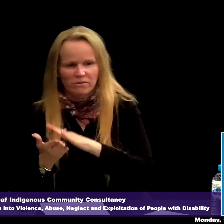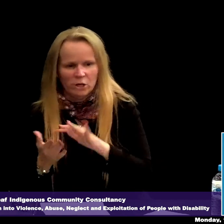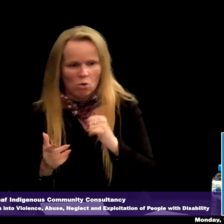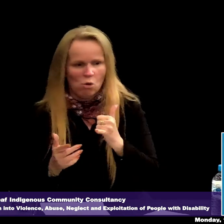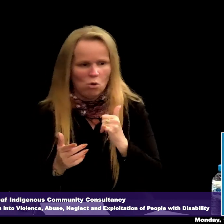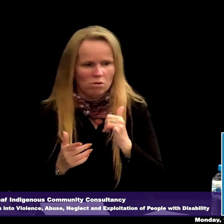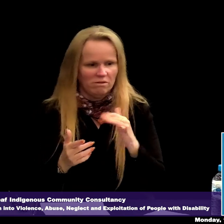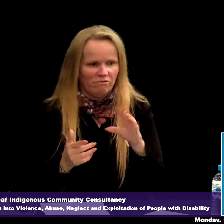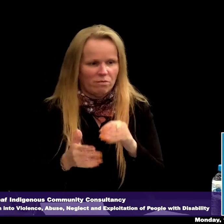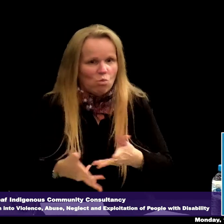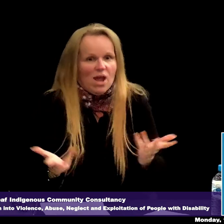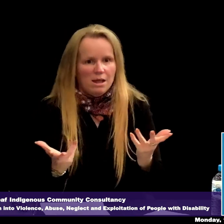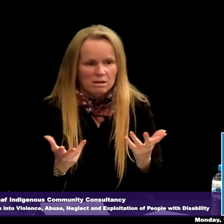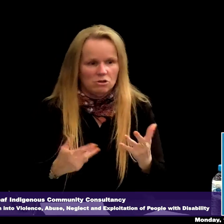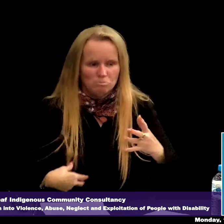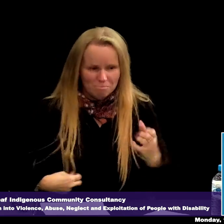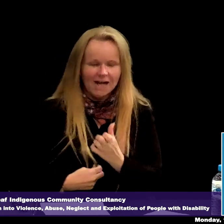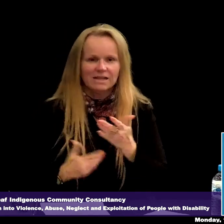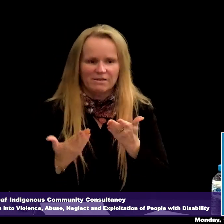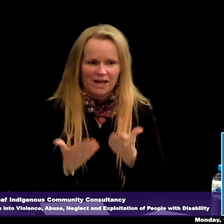It doesn't matter if you are Deaf or hard of hearing, or it doesn't matter where you come